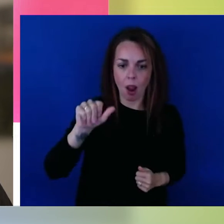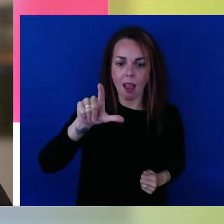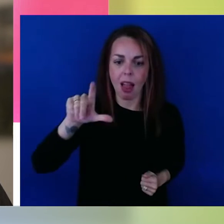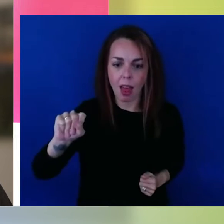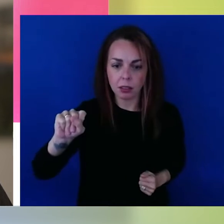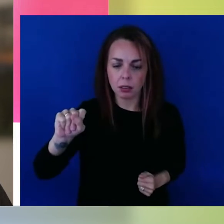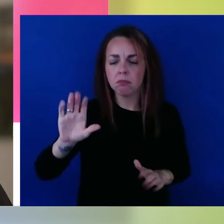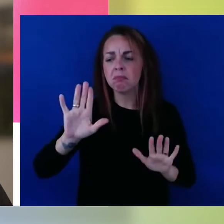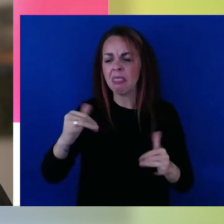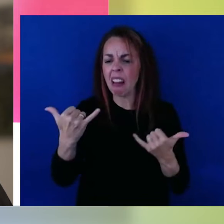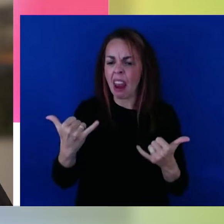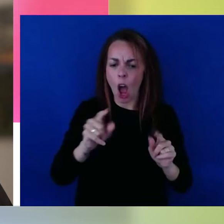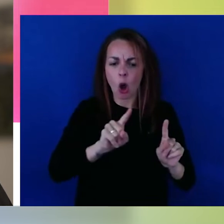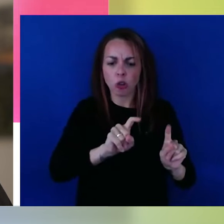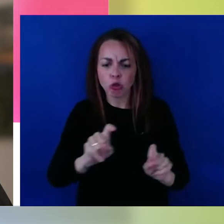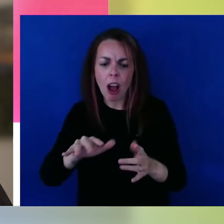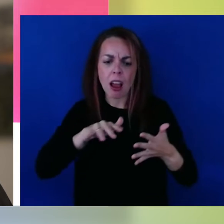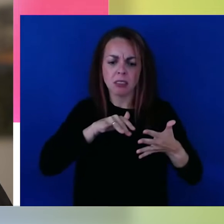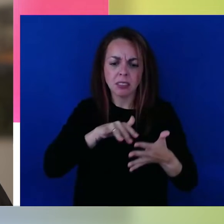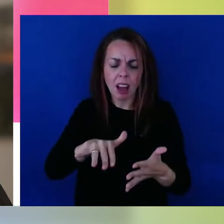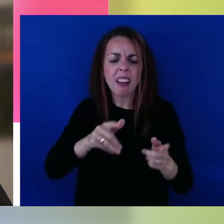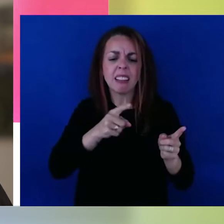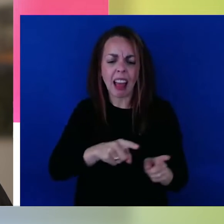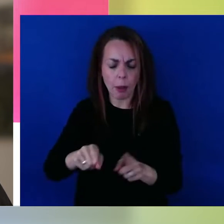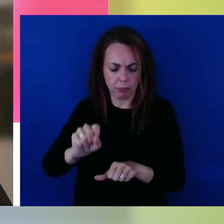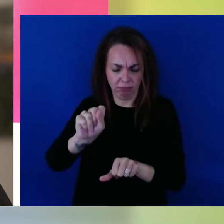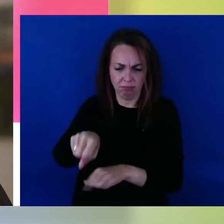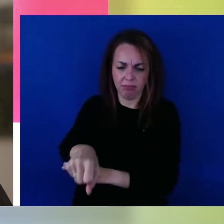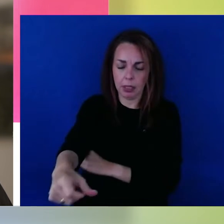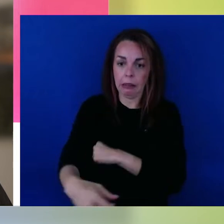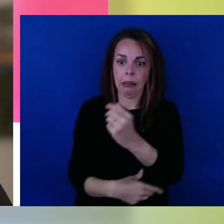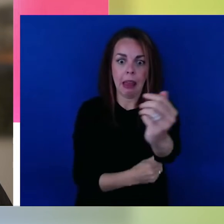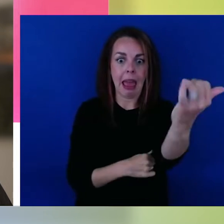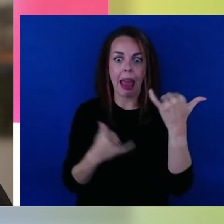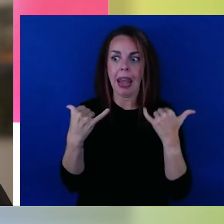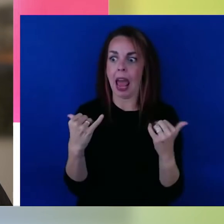and ongoing studies in ALS research than ever before,